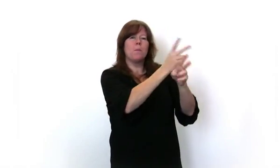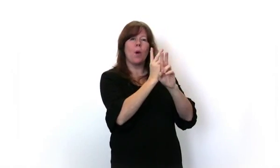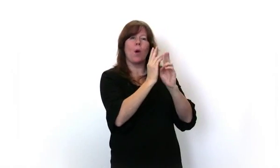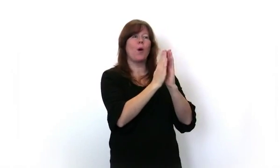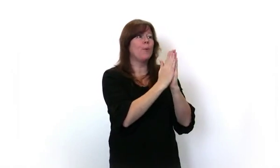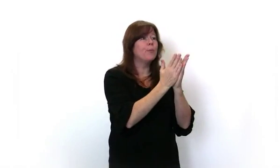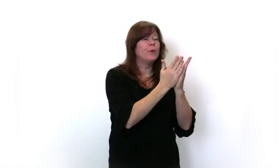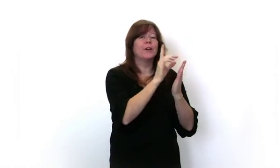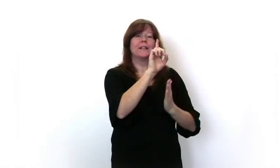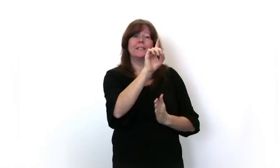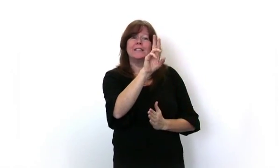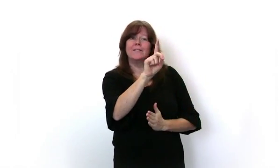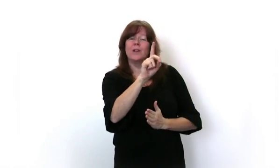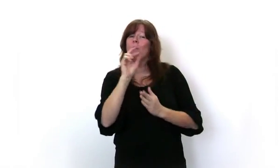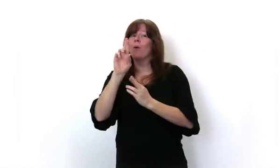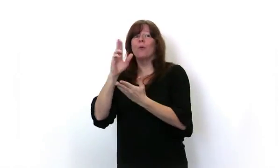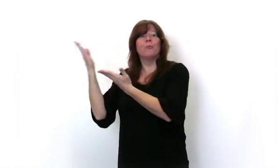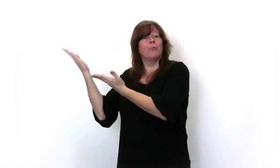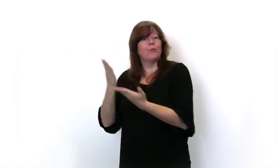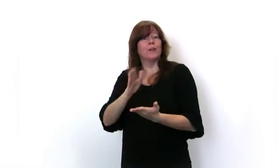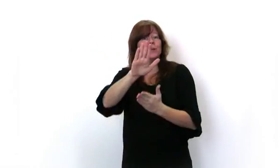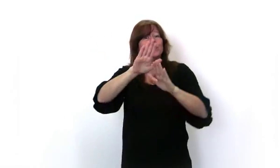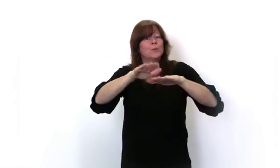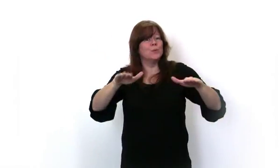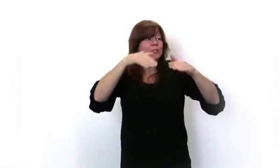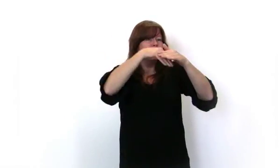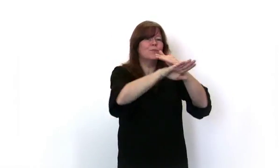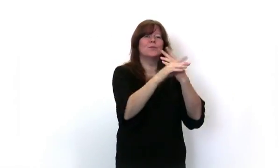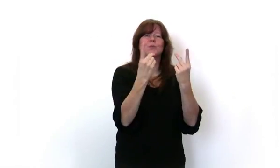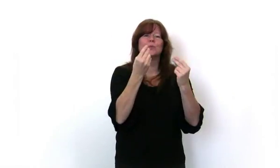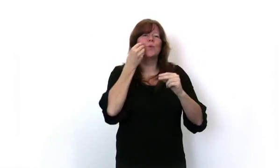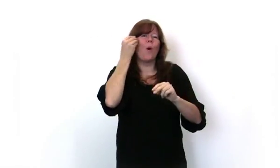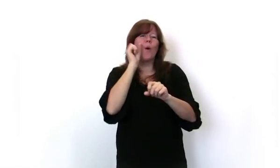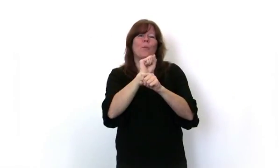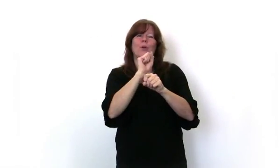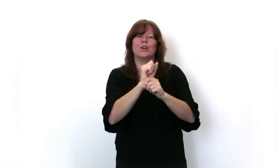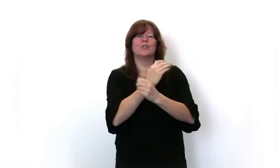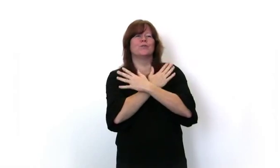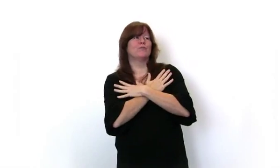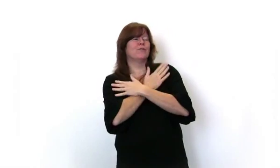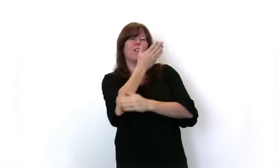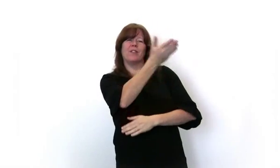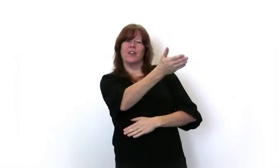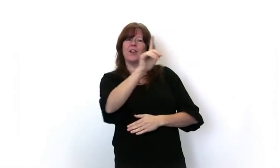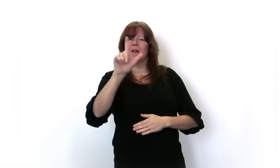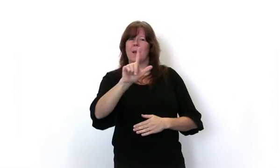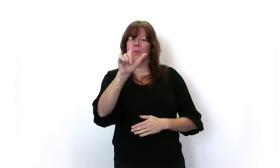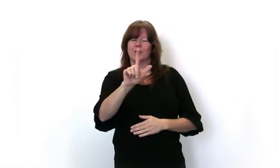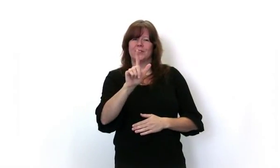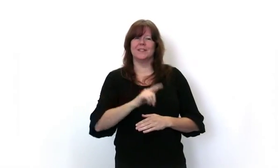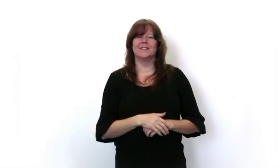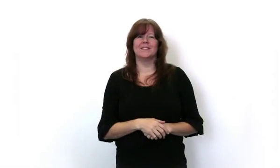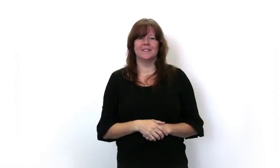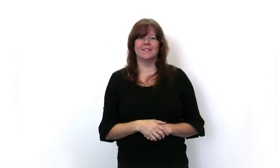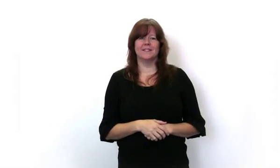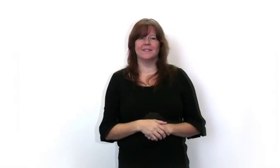or take your children to do homework at the library.